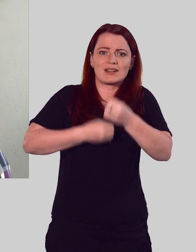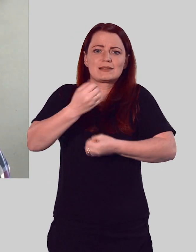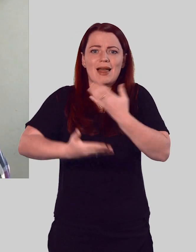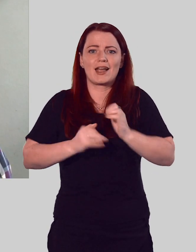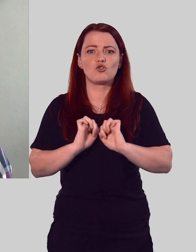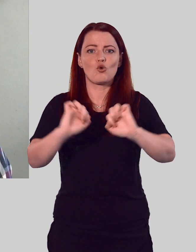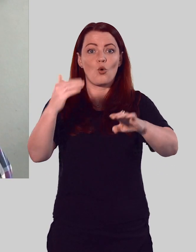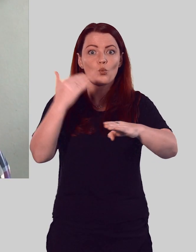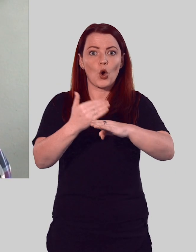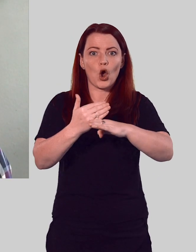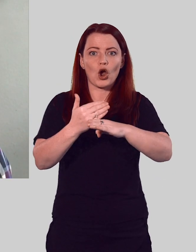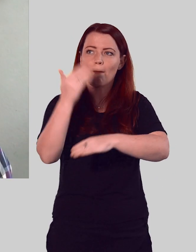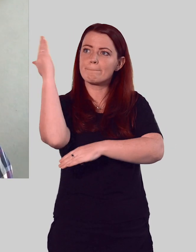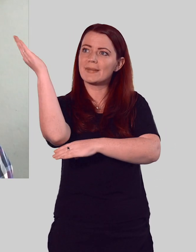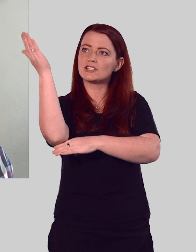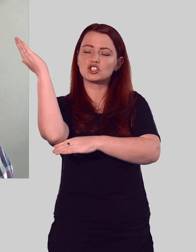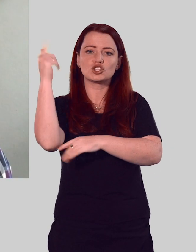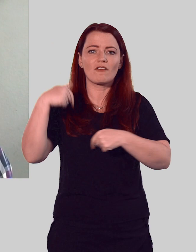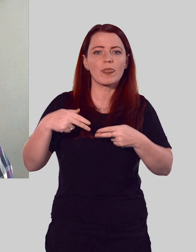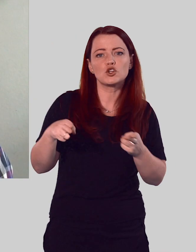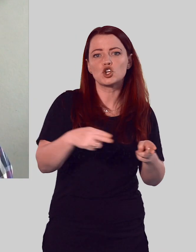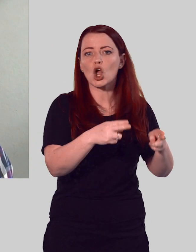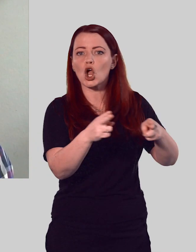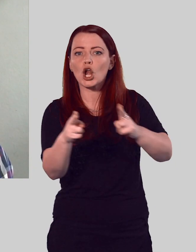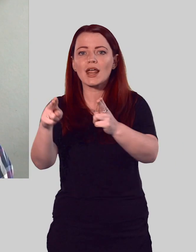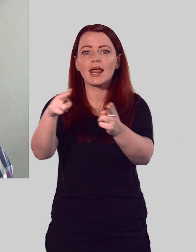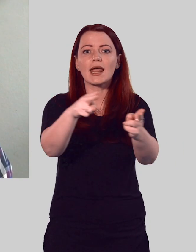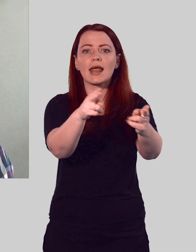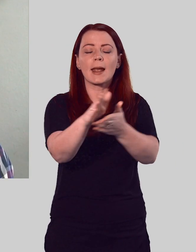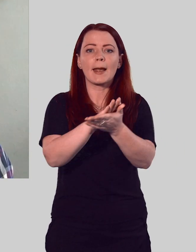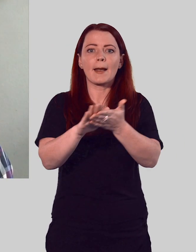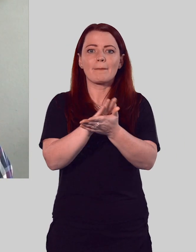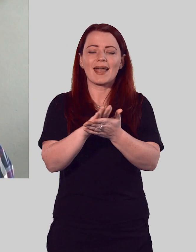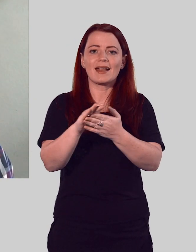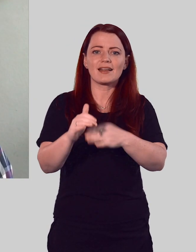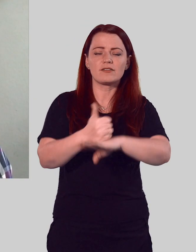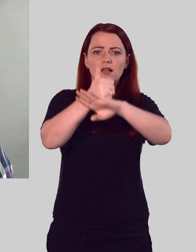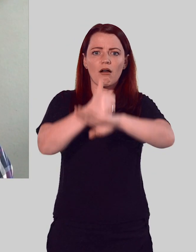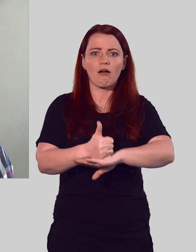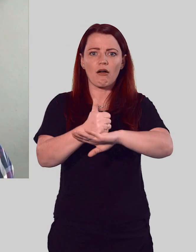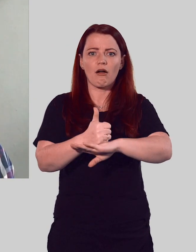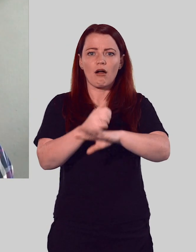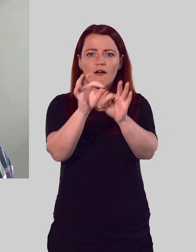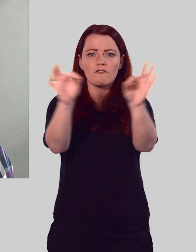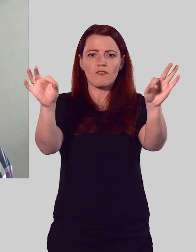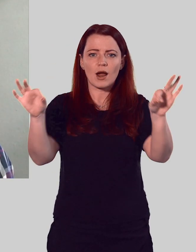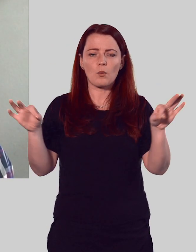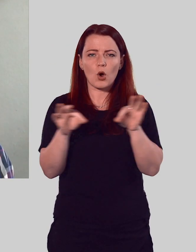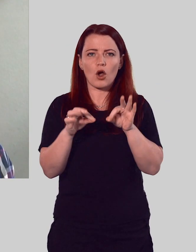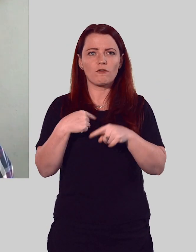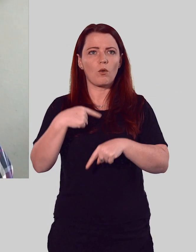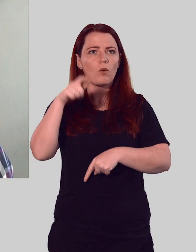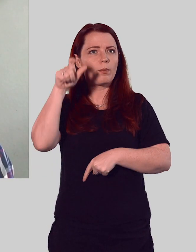a pitch of the journey, it gives a concrete framework for the listener to imagine and to hang their thoughts off.